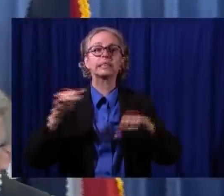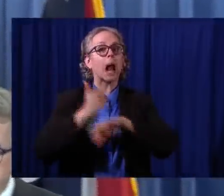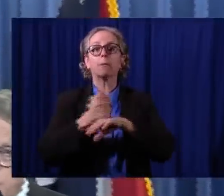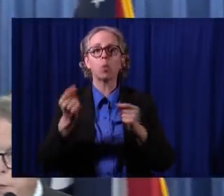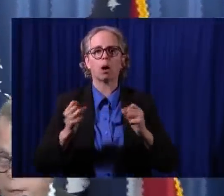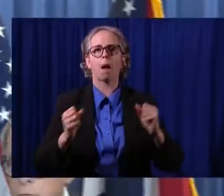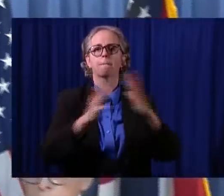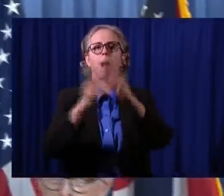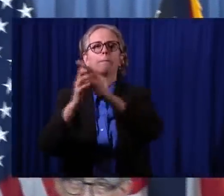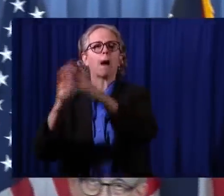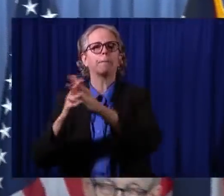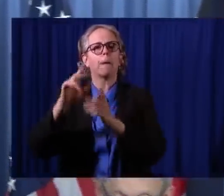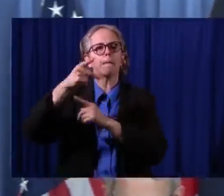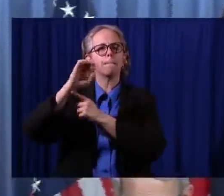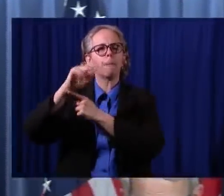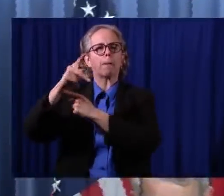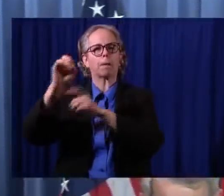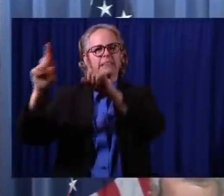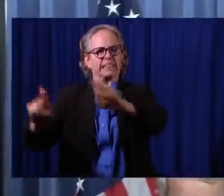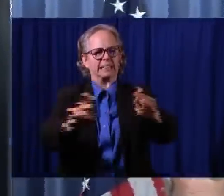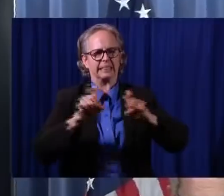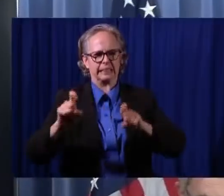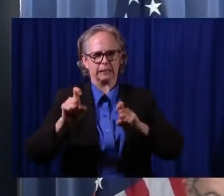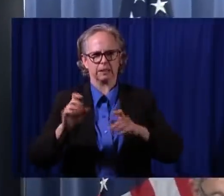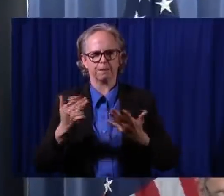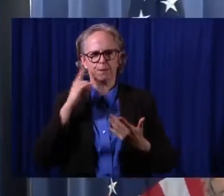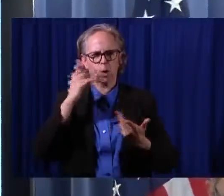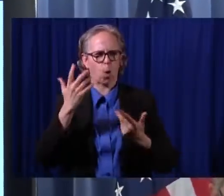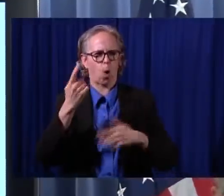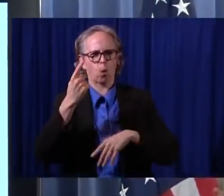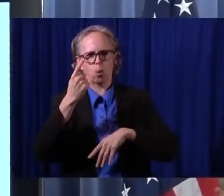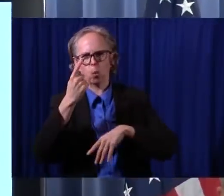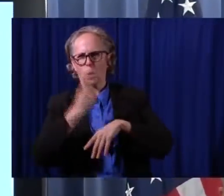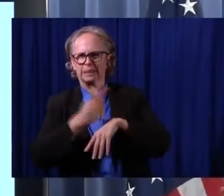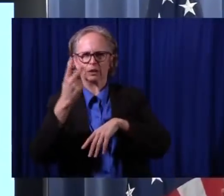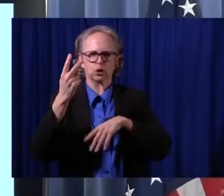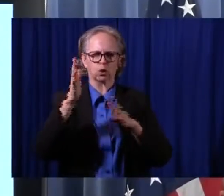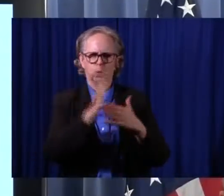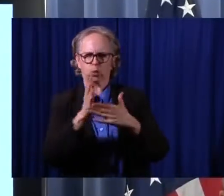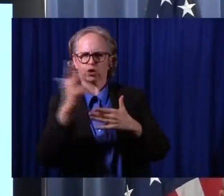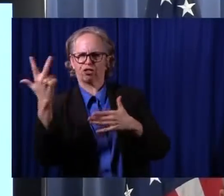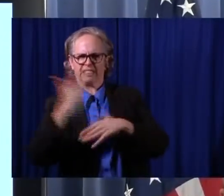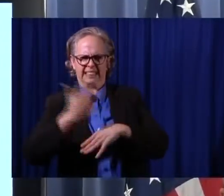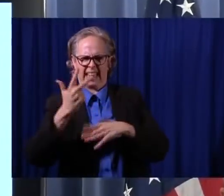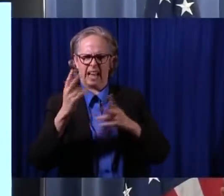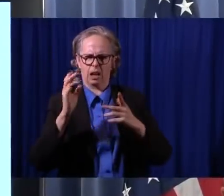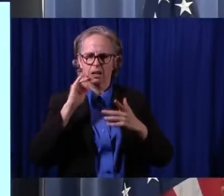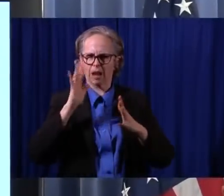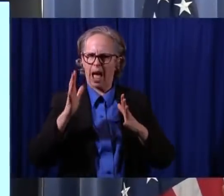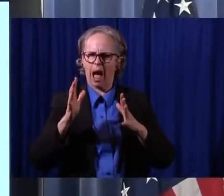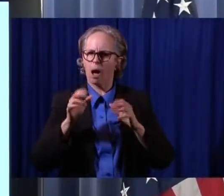ECONOMY . LAST WEEK WE ANNOUNCED A NEW EFFORT LED BY THE MINORITY STRIKEFORCE IN THE OHIO